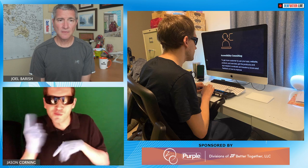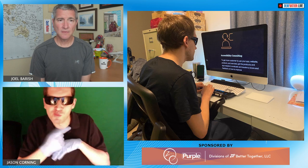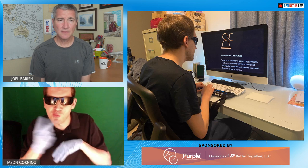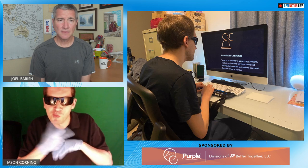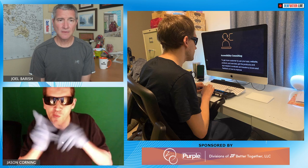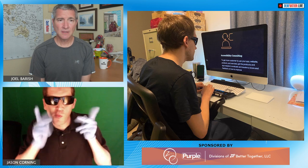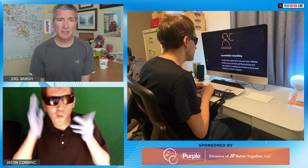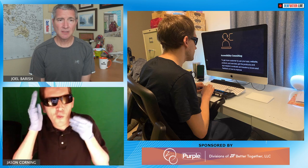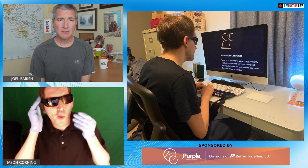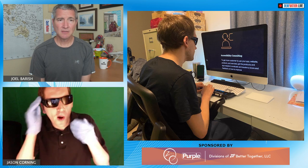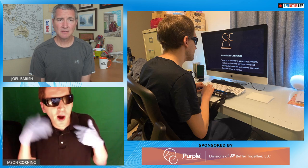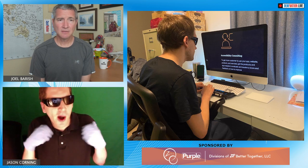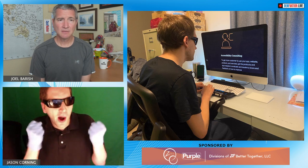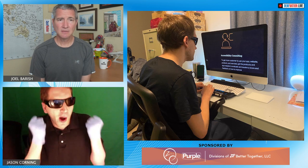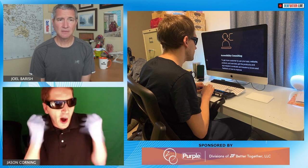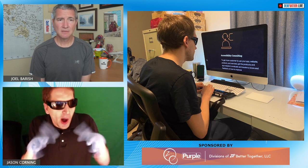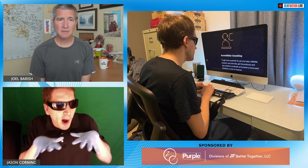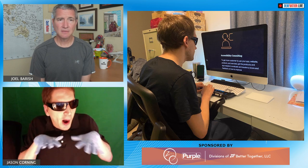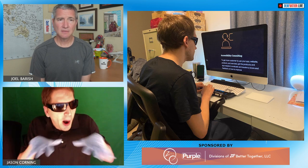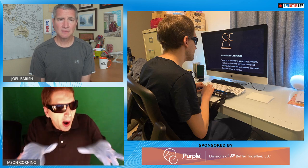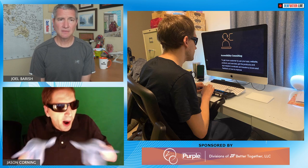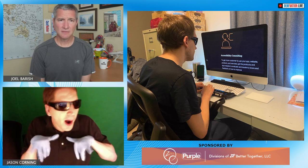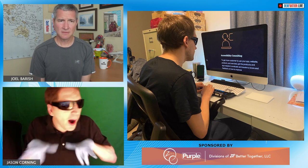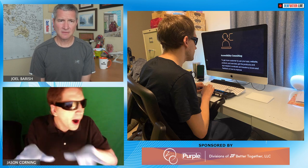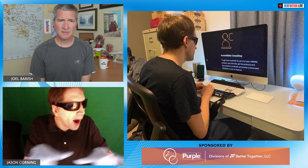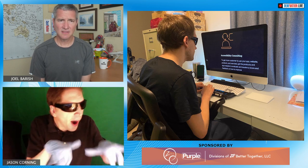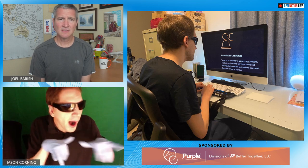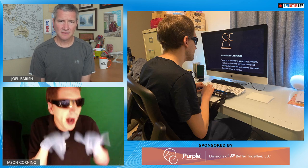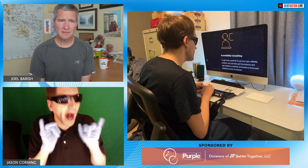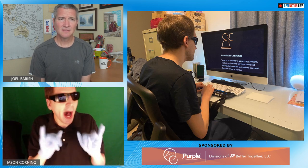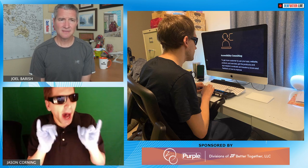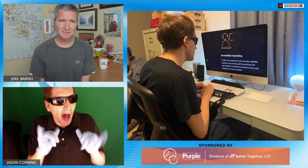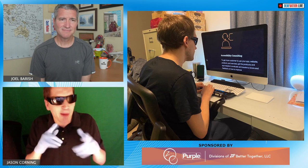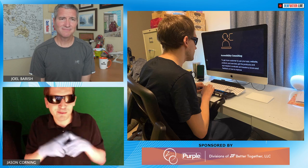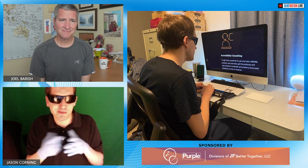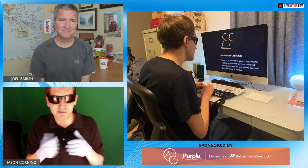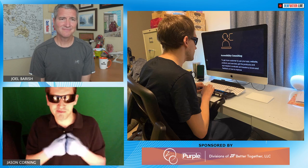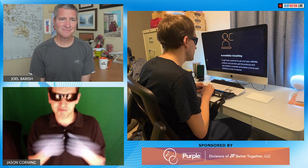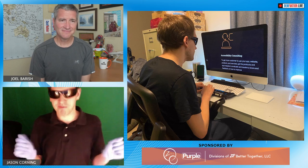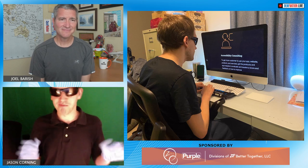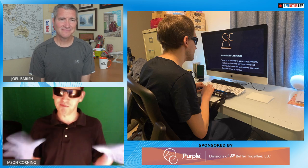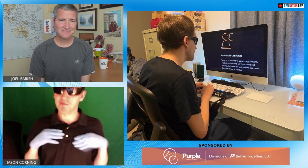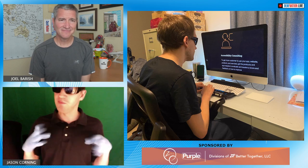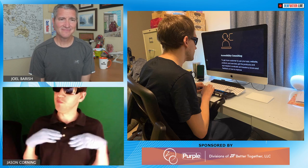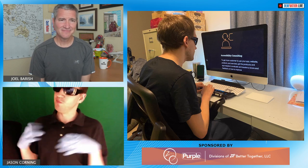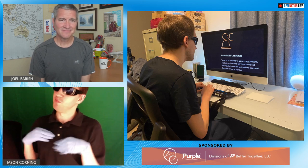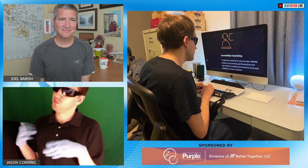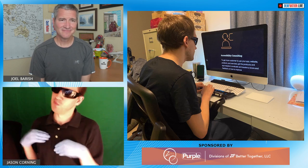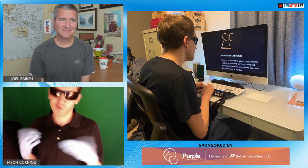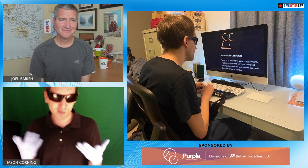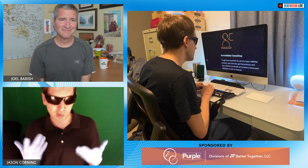those are not used to it will push away and start asking are you deafblind and what is your experience, people share their stories, see many others doing the same thing and then people will start accepting